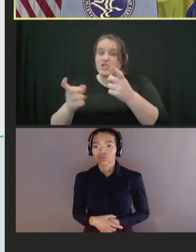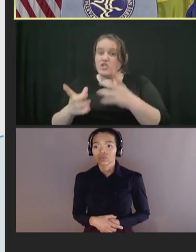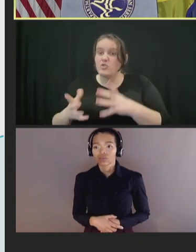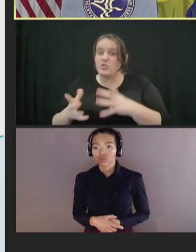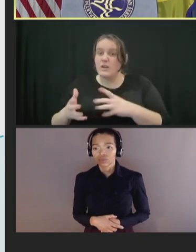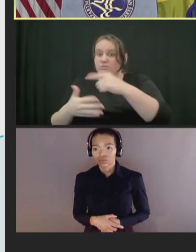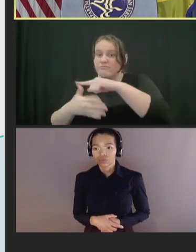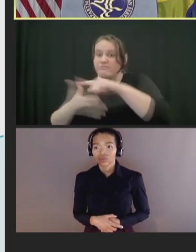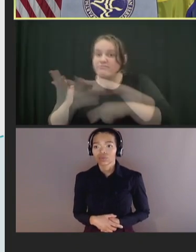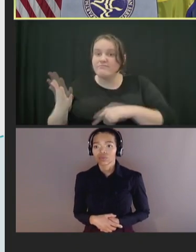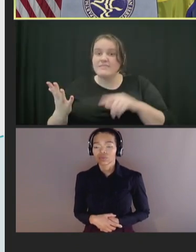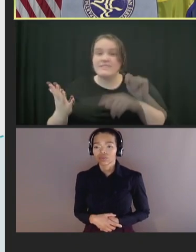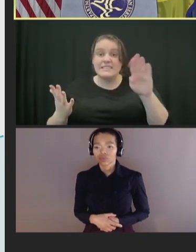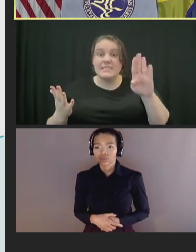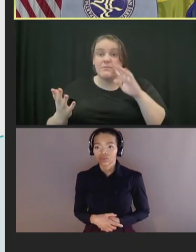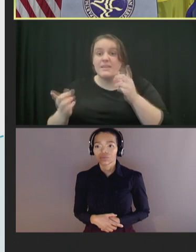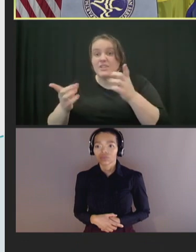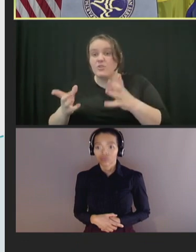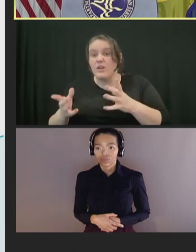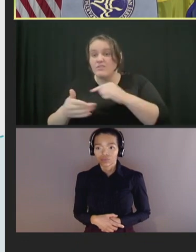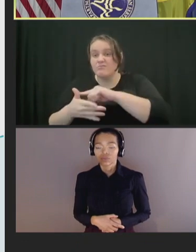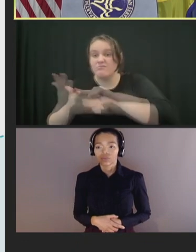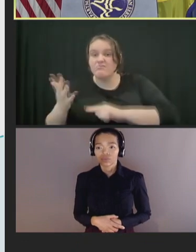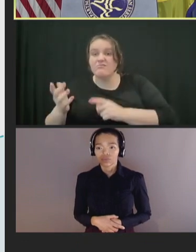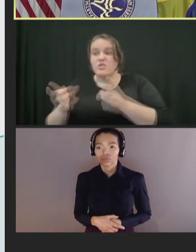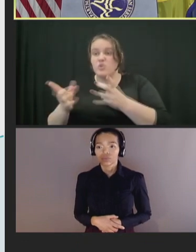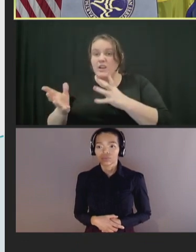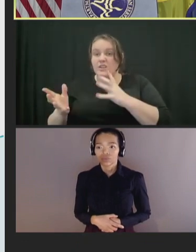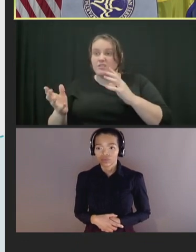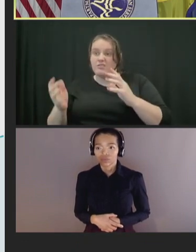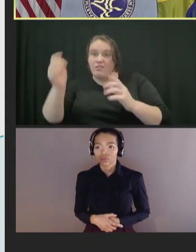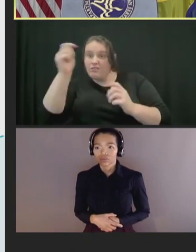director. And all of us are trying to give them money. But of course, we want them